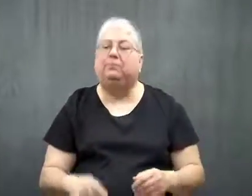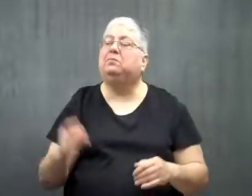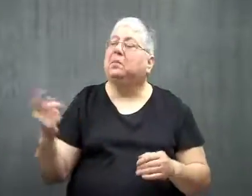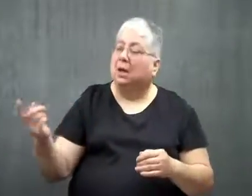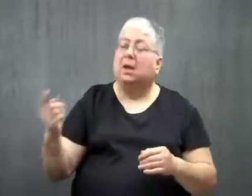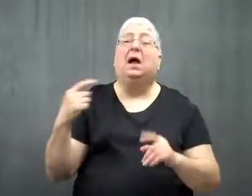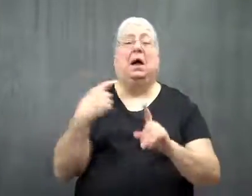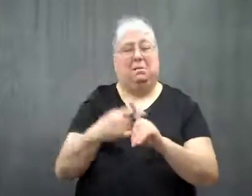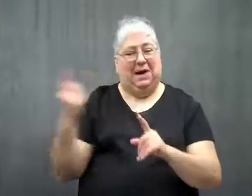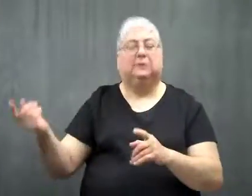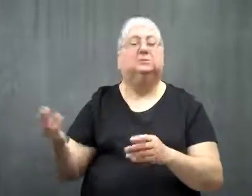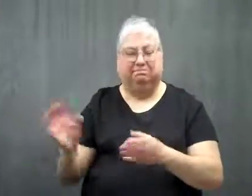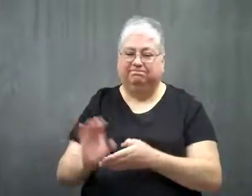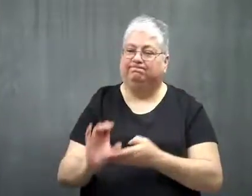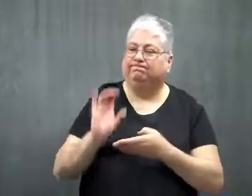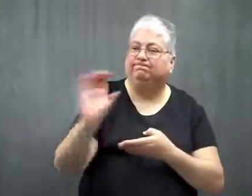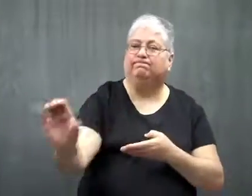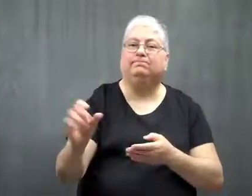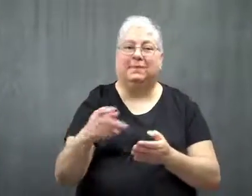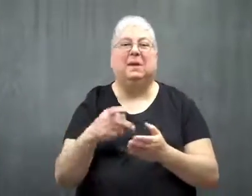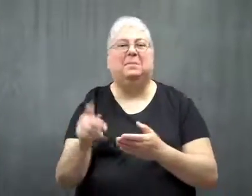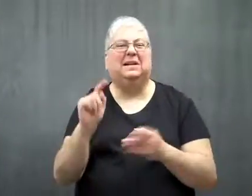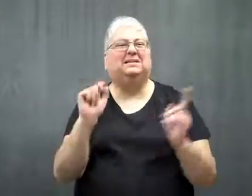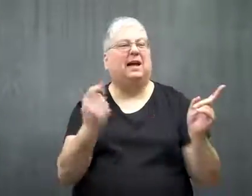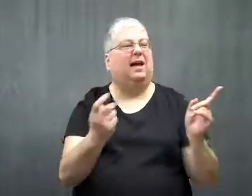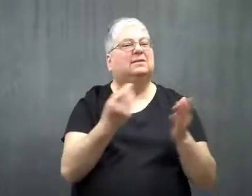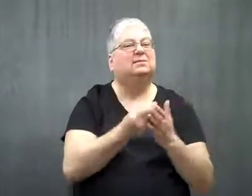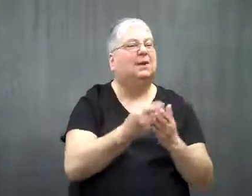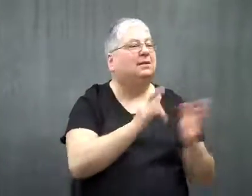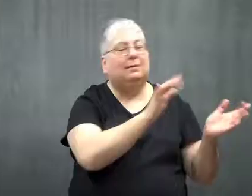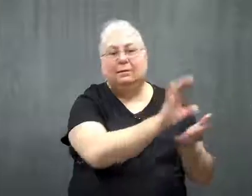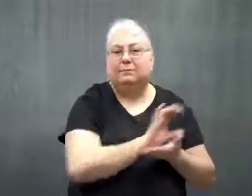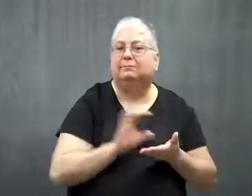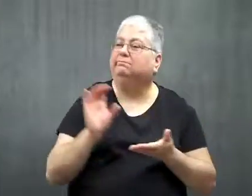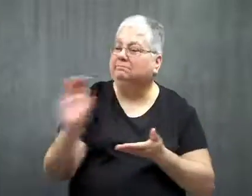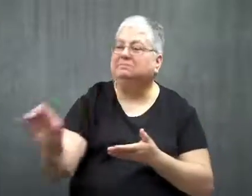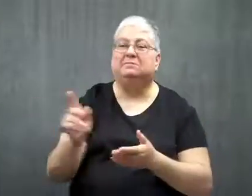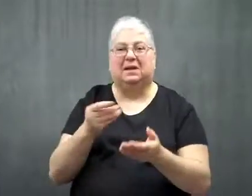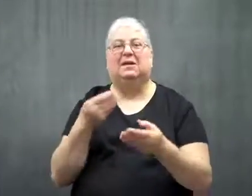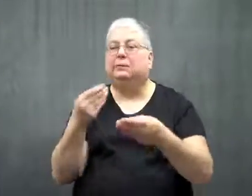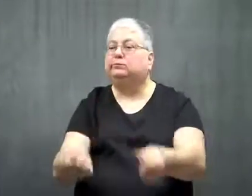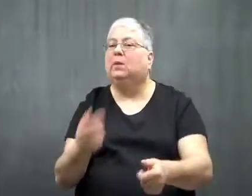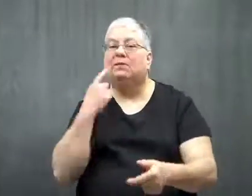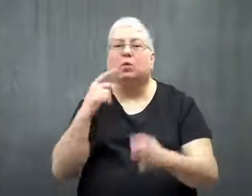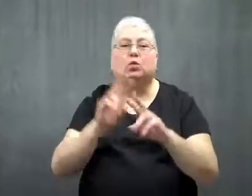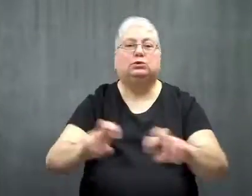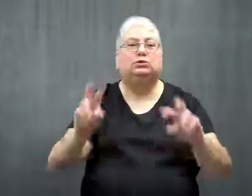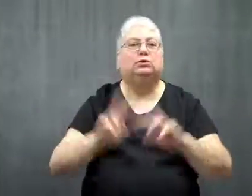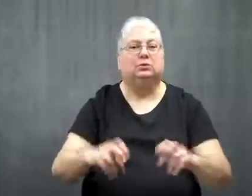Tax funds are also set aside for research into